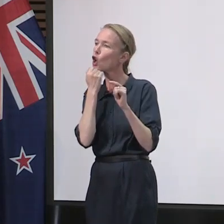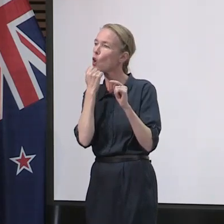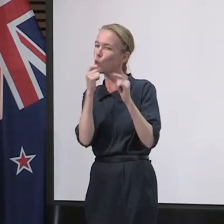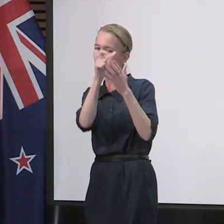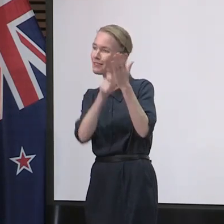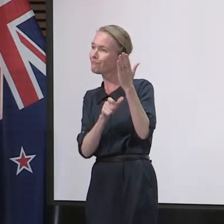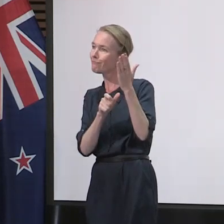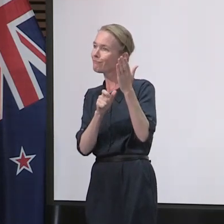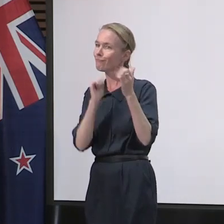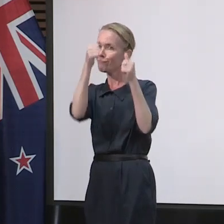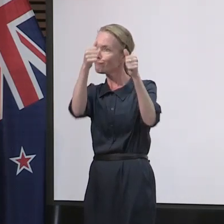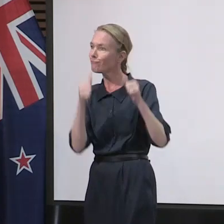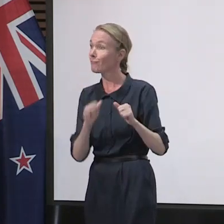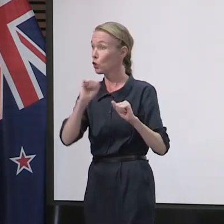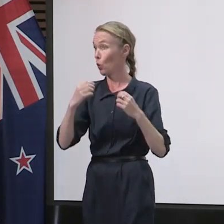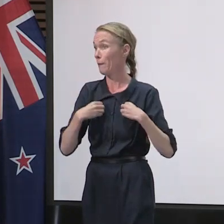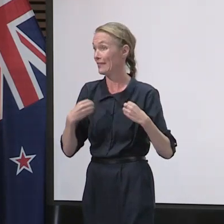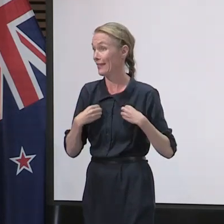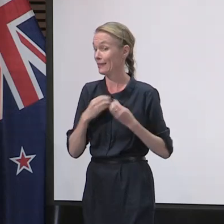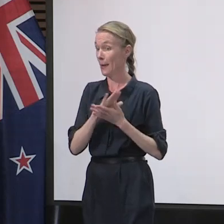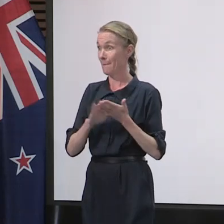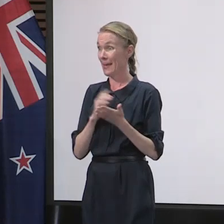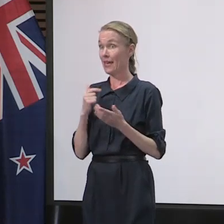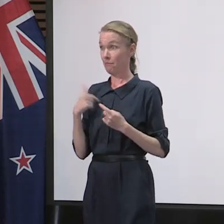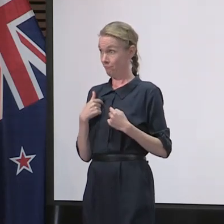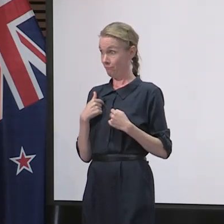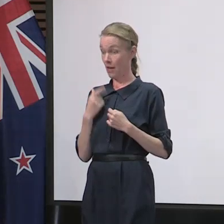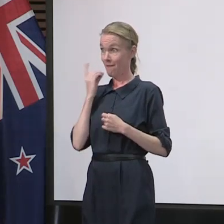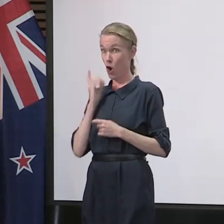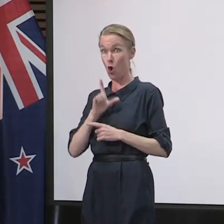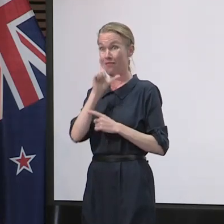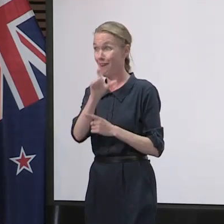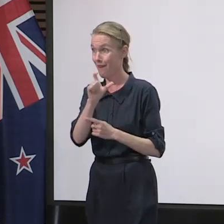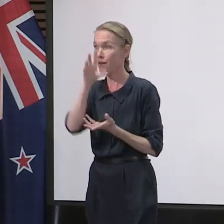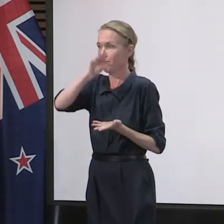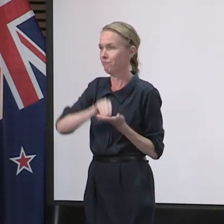to let them know about the process for generating a QR